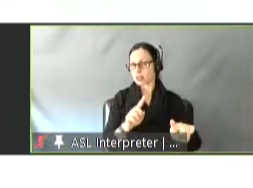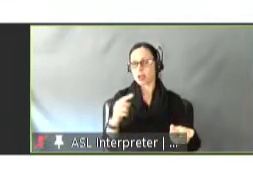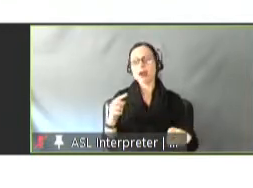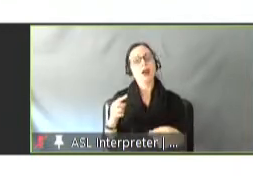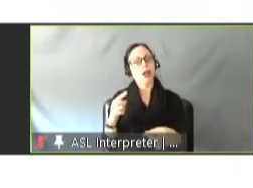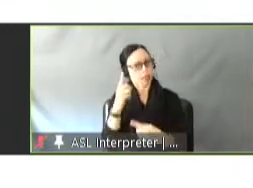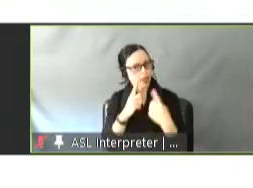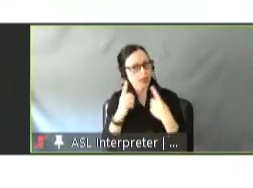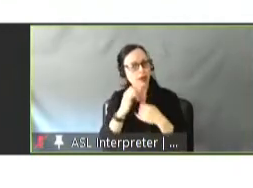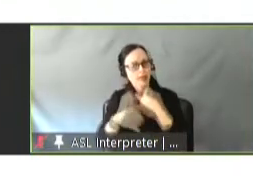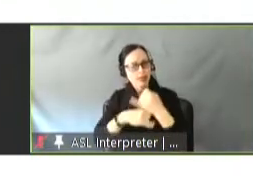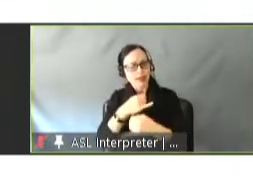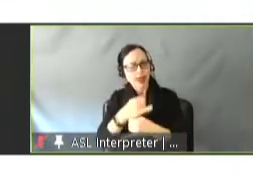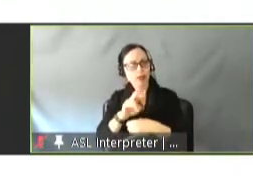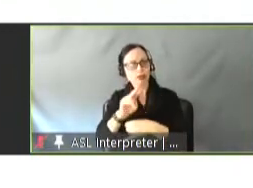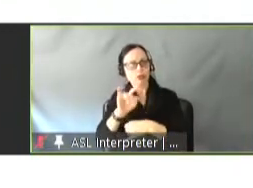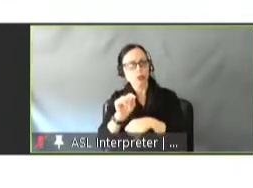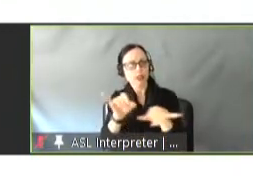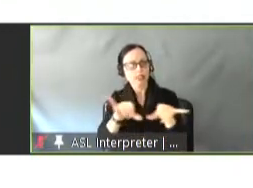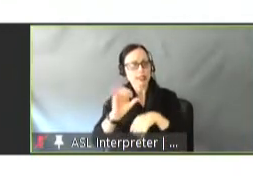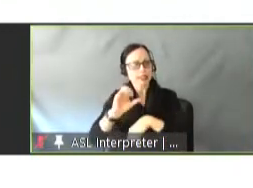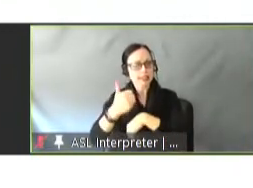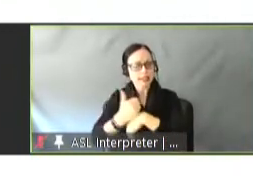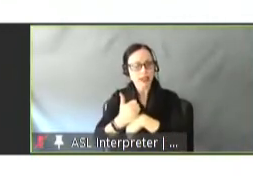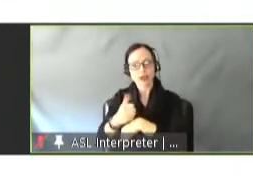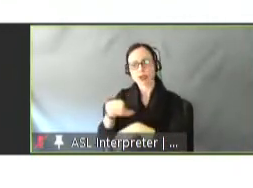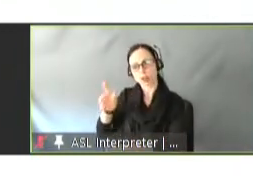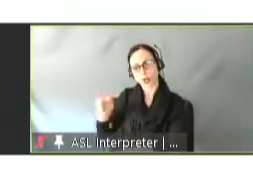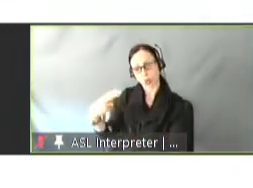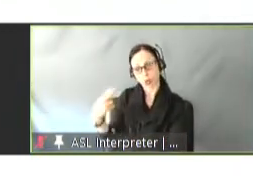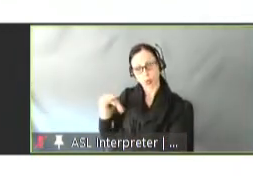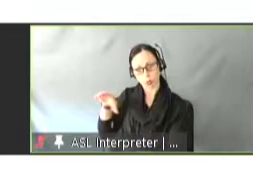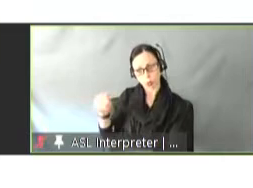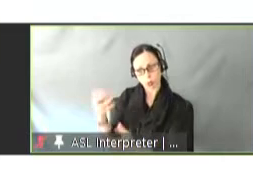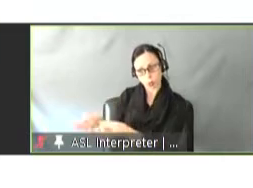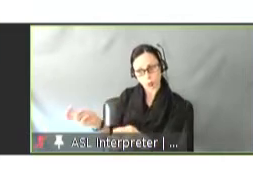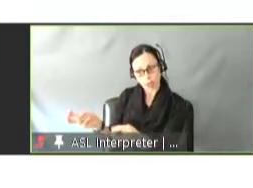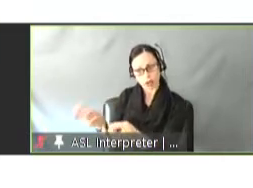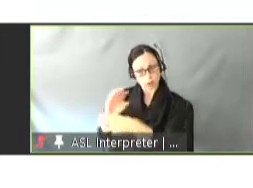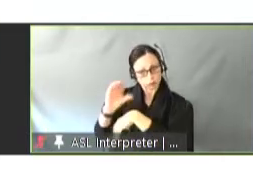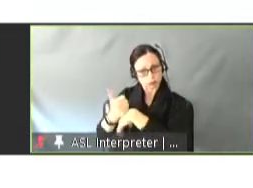standards that was set forth by a World Health Organization panel, we looked at that in these